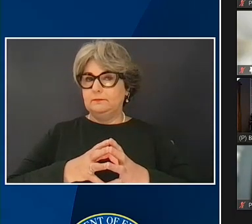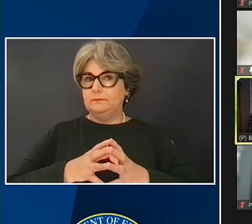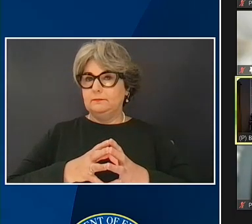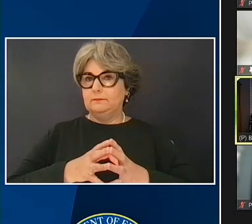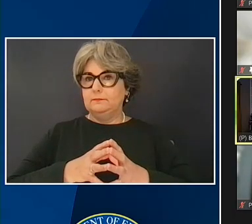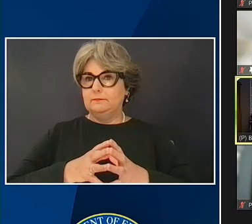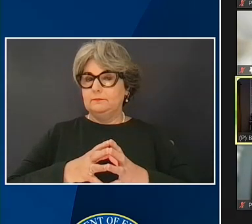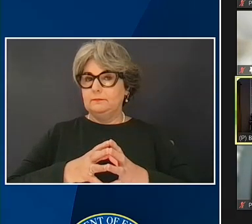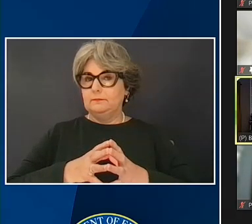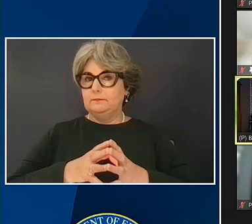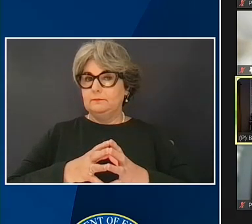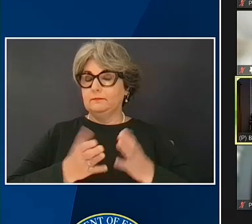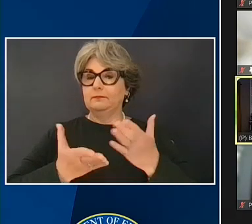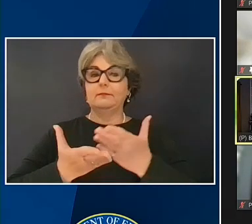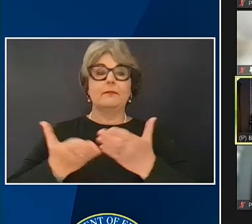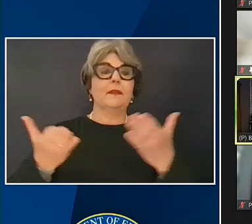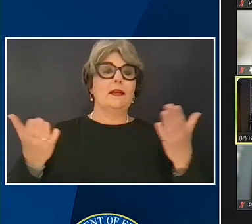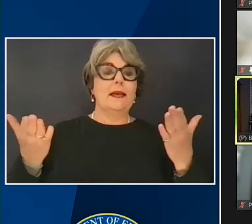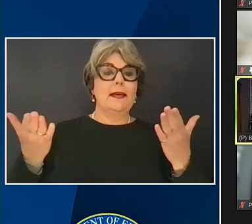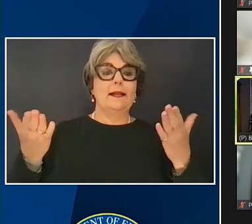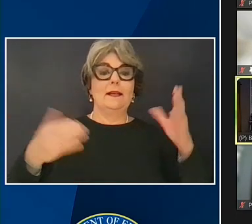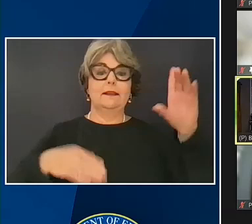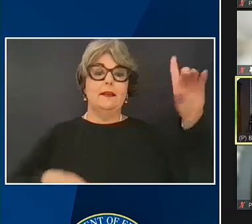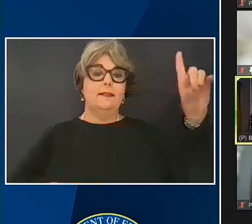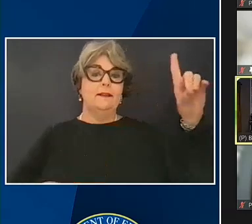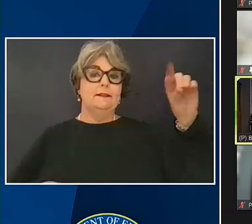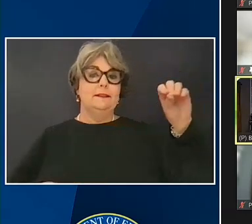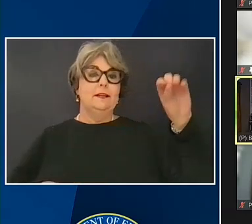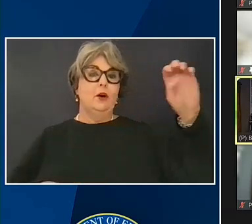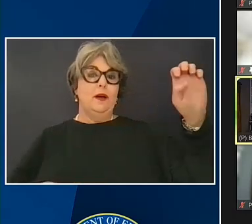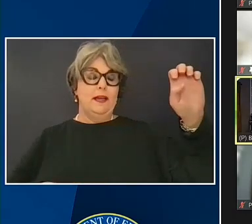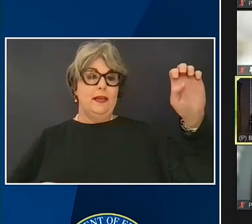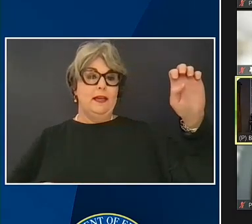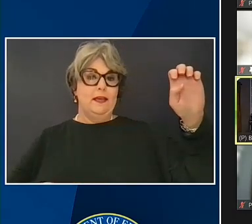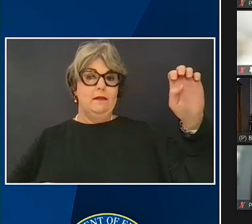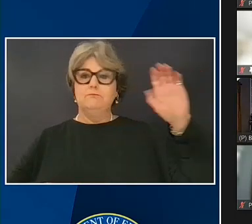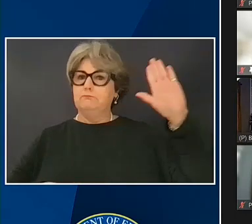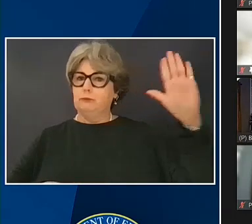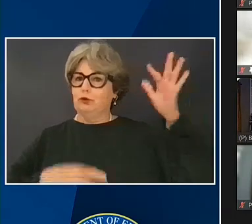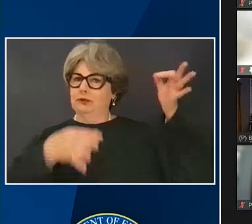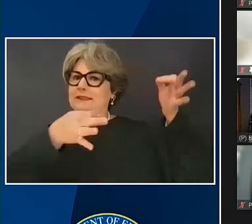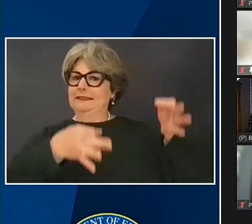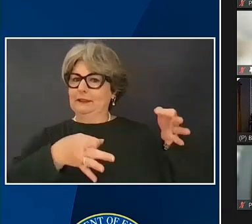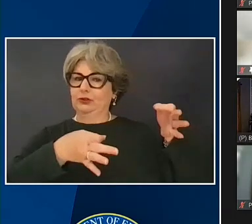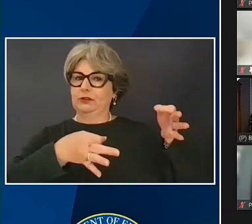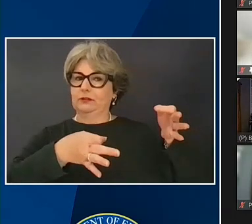Anybody that the Department chooses to bring is obviously the Department is. Greg, did you want anyone else from the